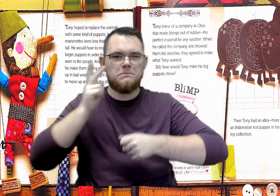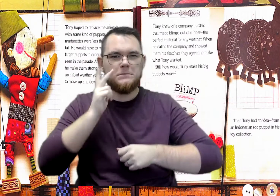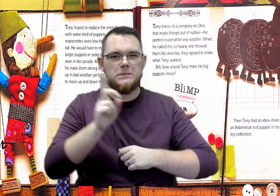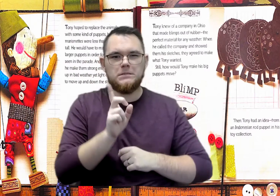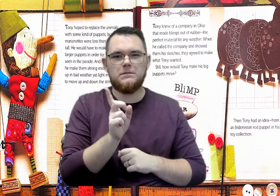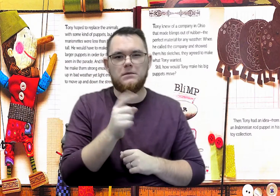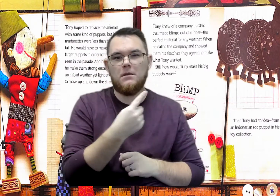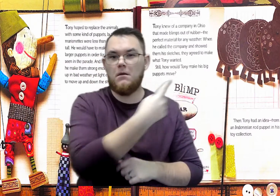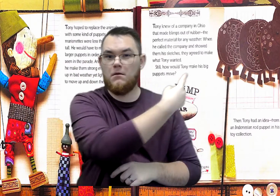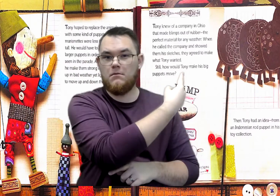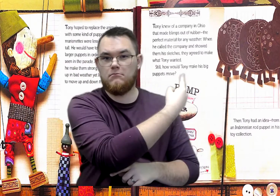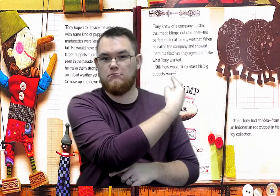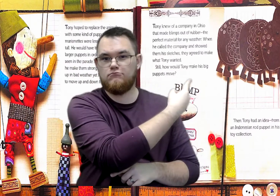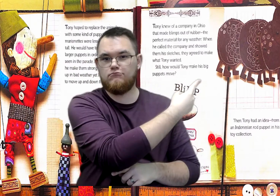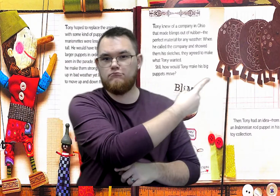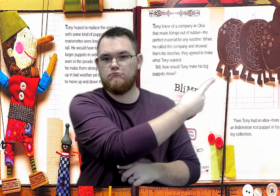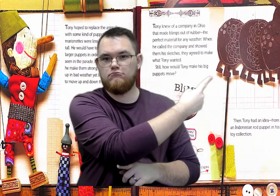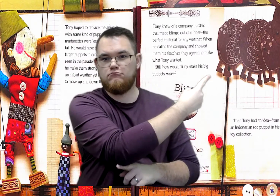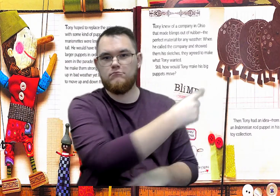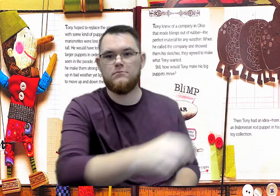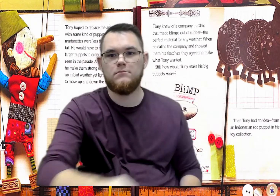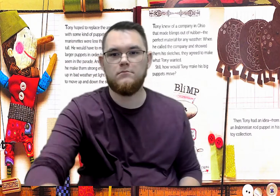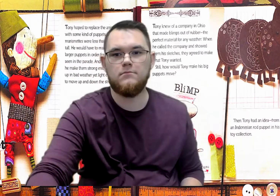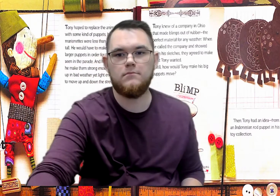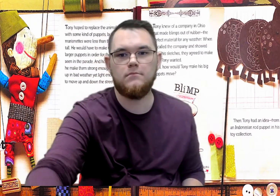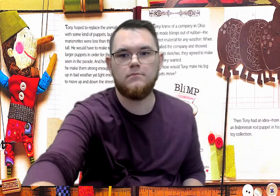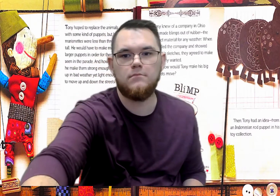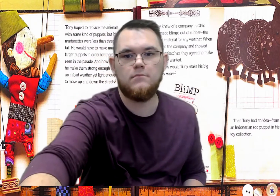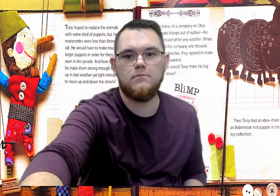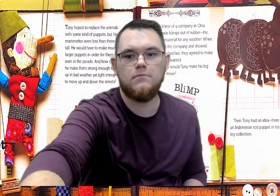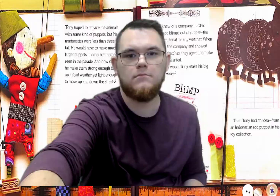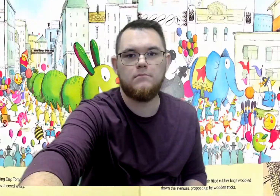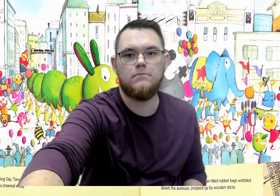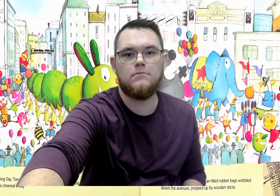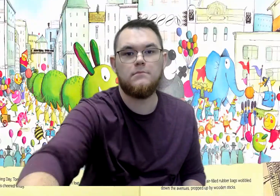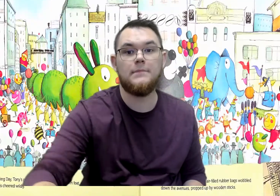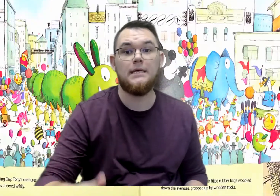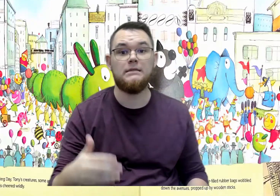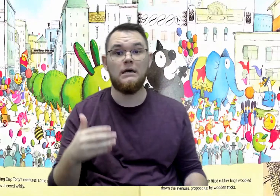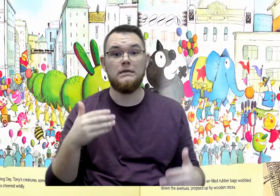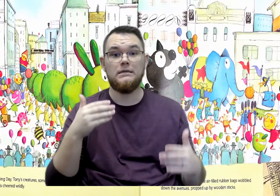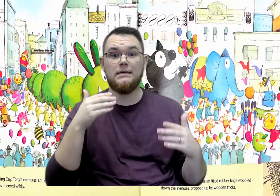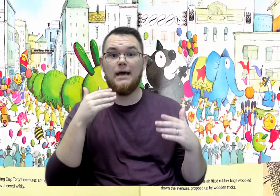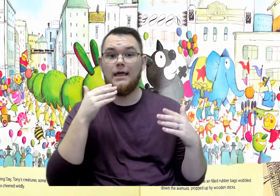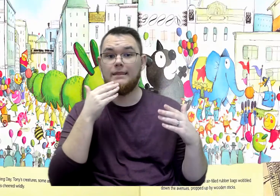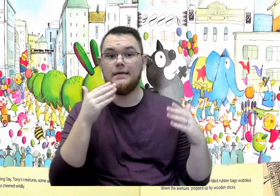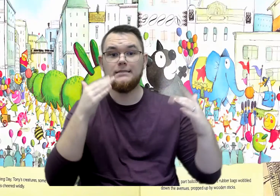On Thanksgiving Day, Tony’s creatures, some as high as sixteen feet, spilled into the